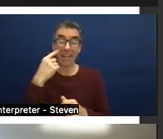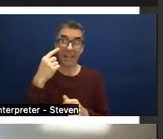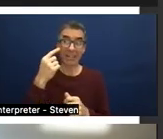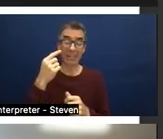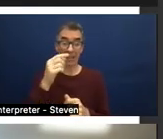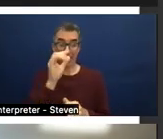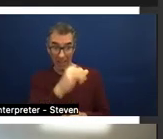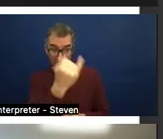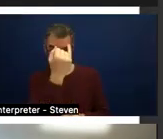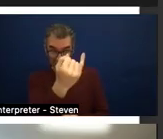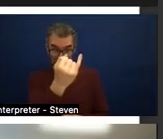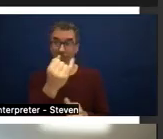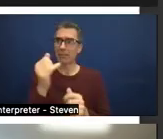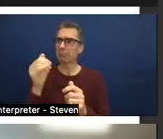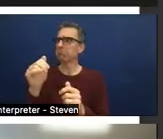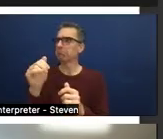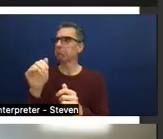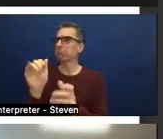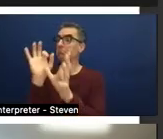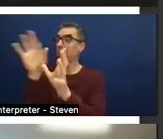if I'm gonna be entirely honest. But I will certainly look into it.